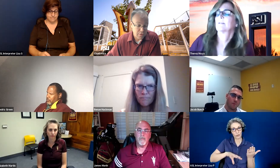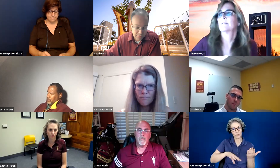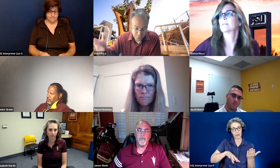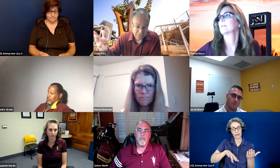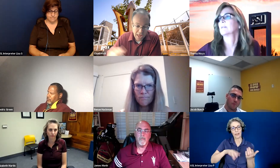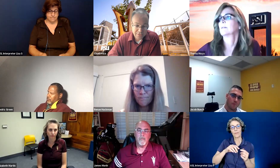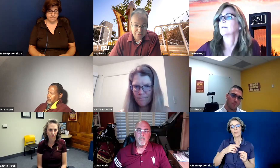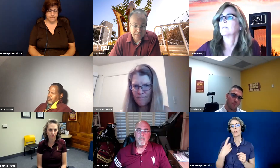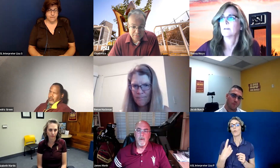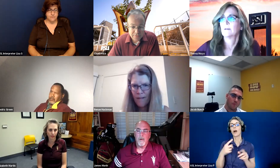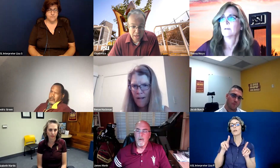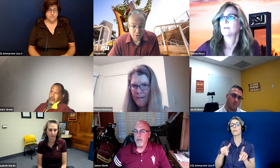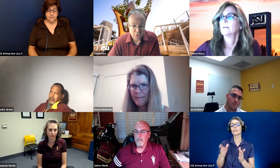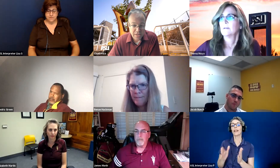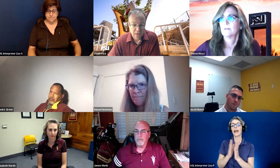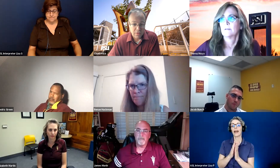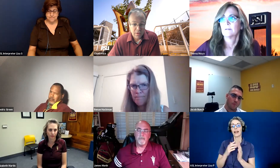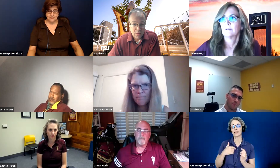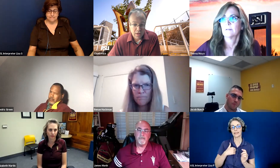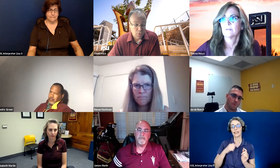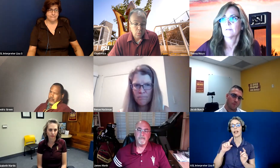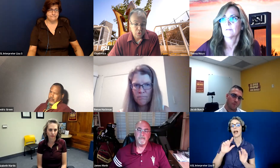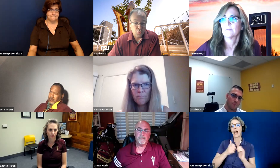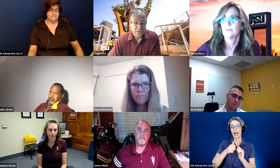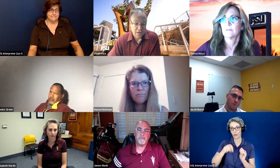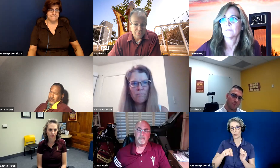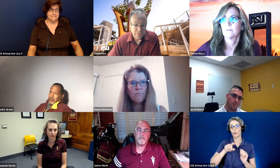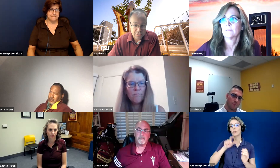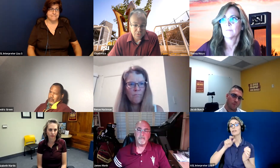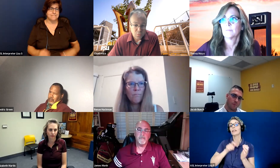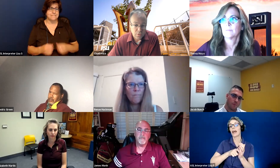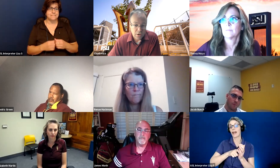is how do we tell our teachers our exact disability,